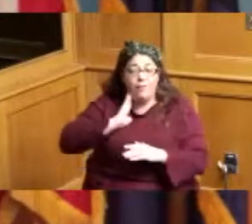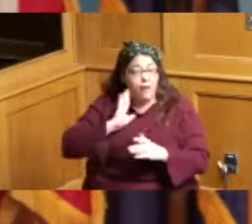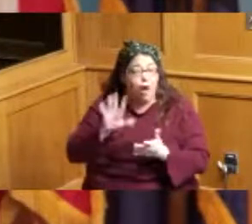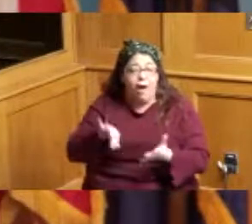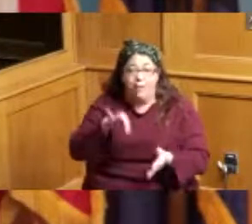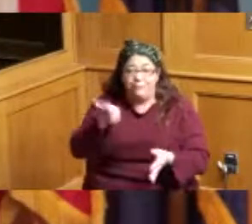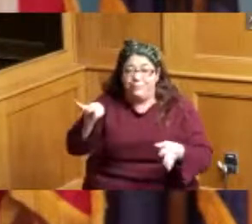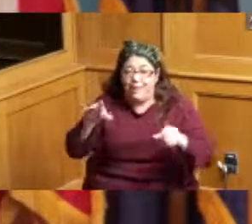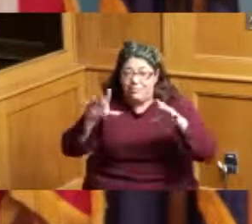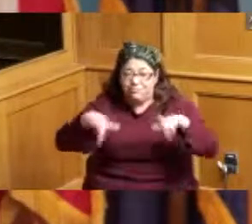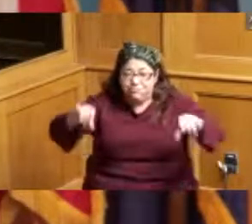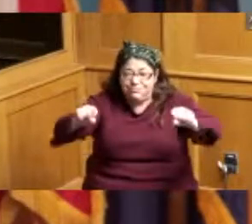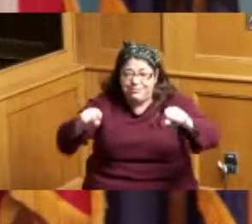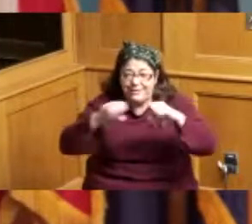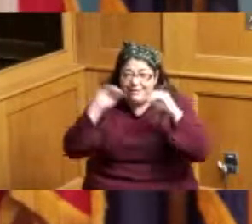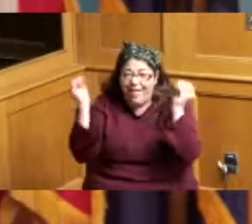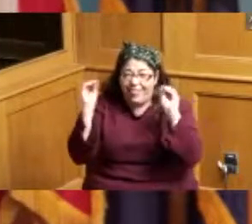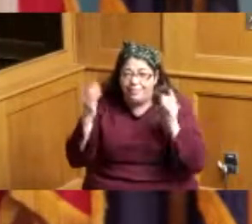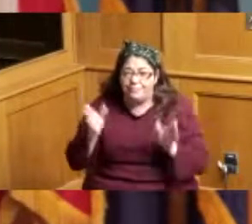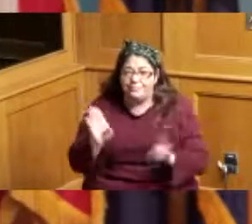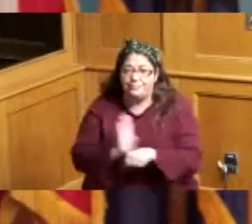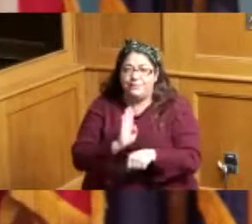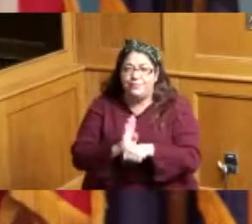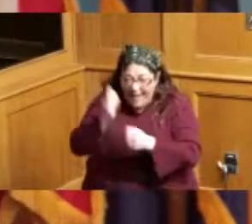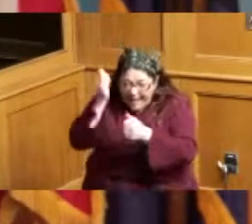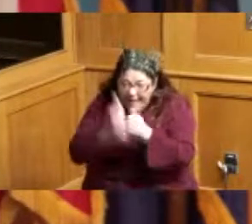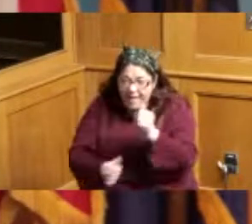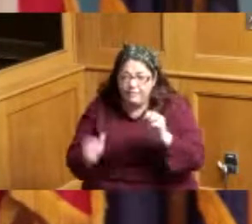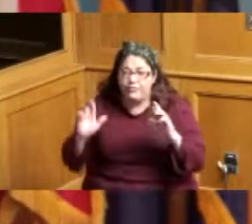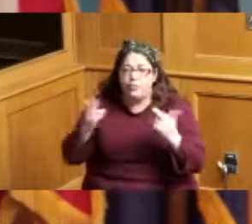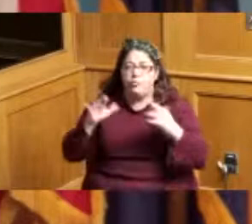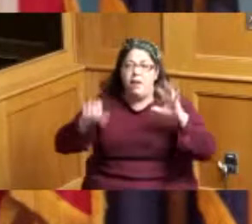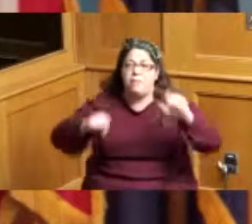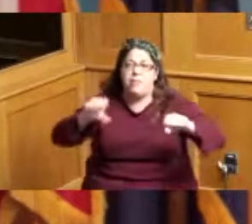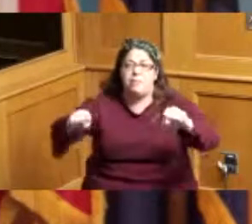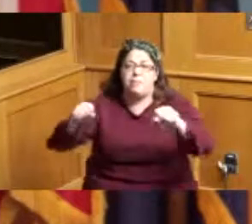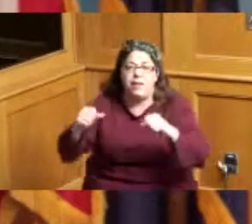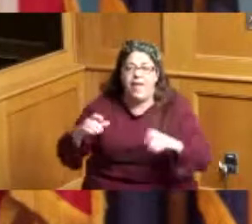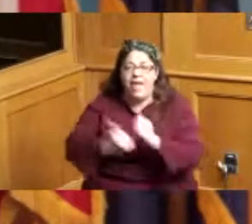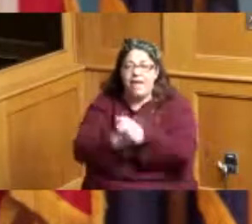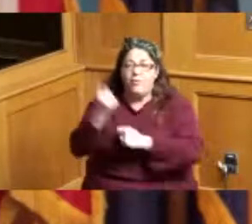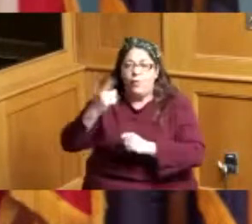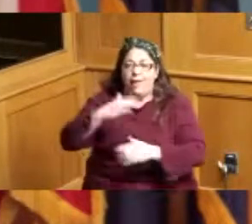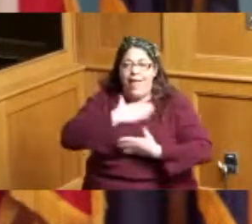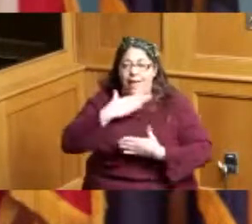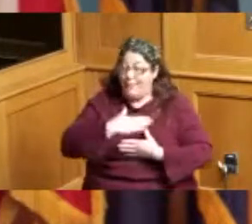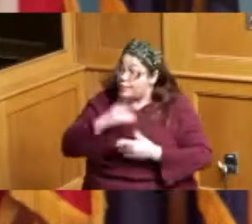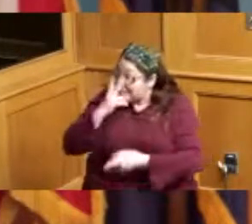and we booked every single room and everybody was happy I said man if we work together we can